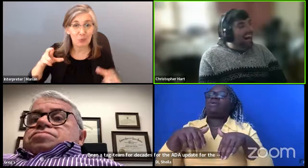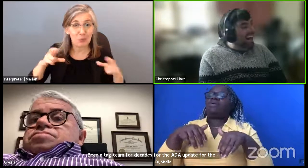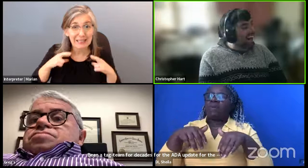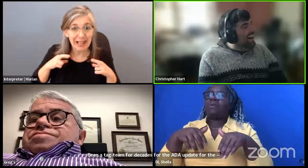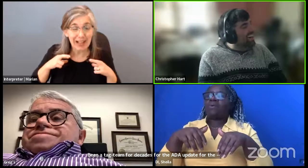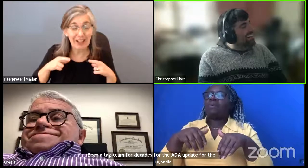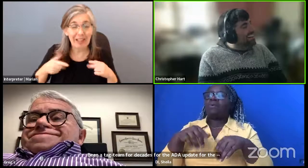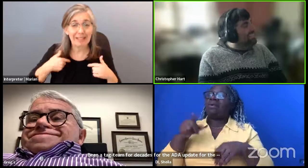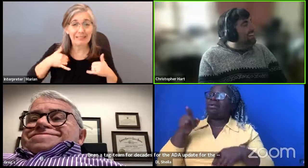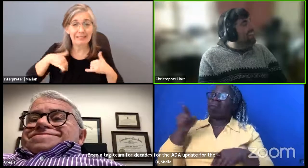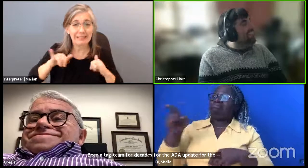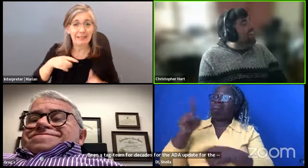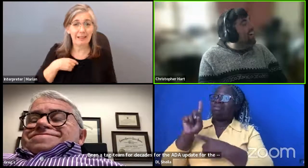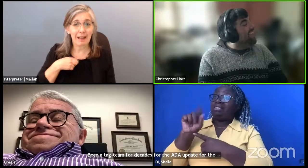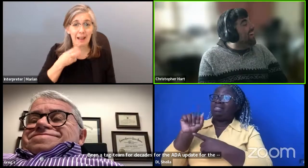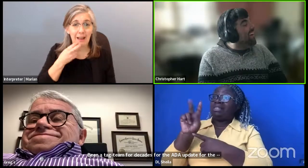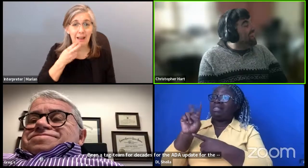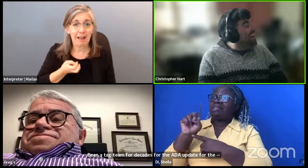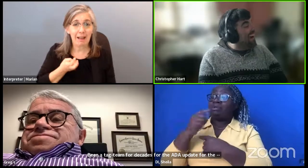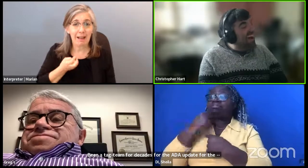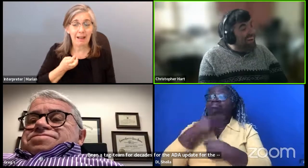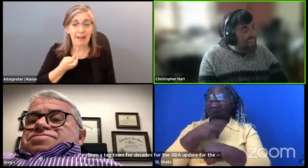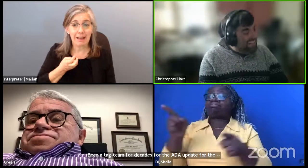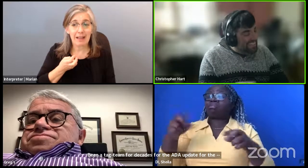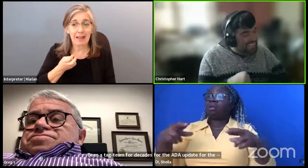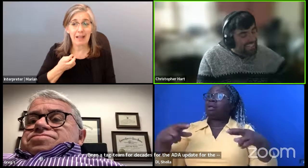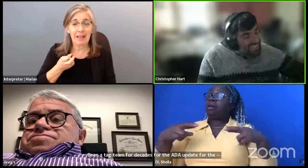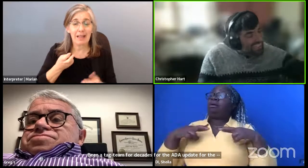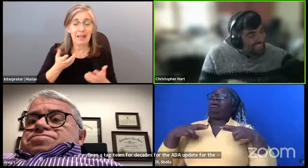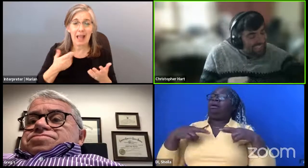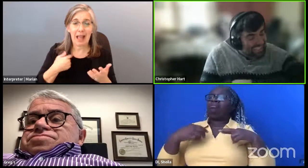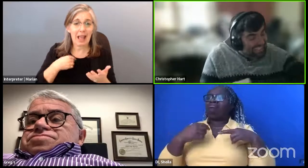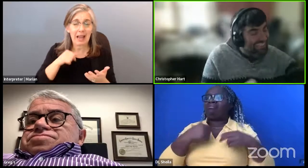I never thought that would happen.